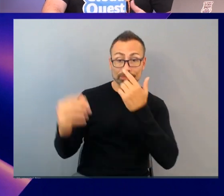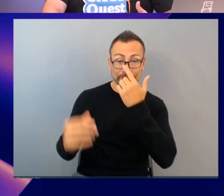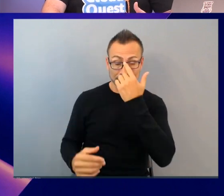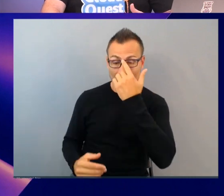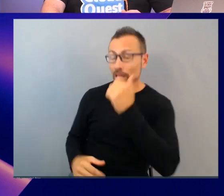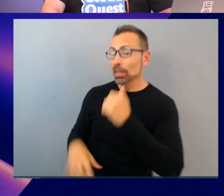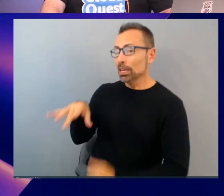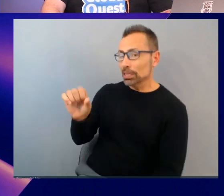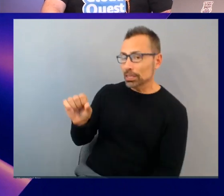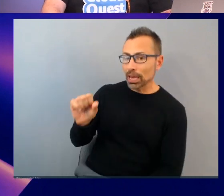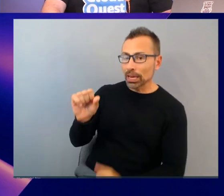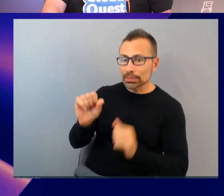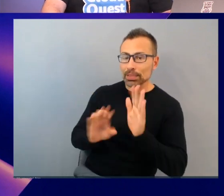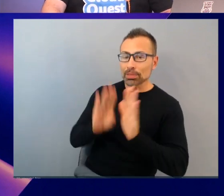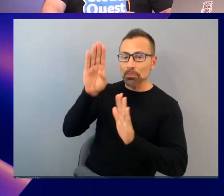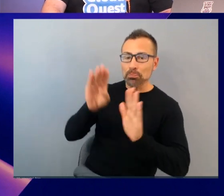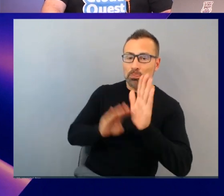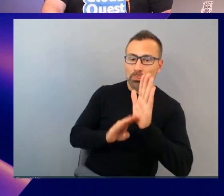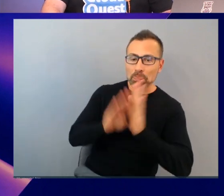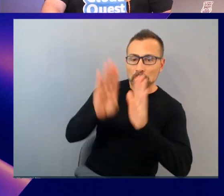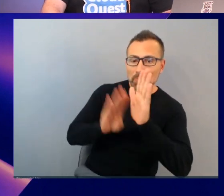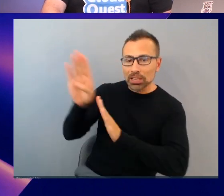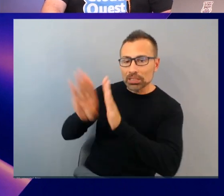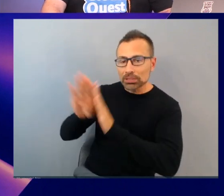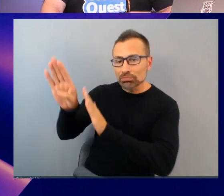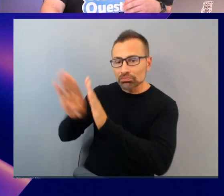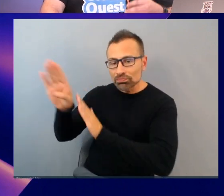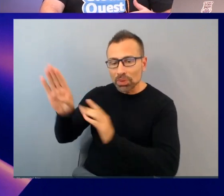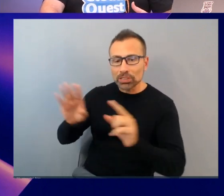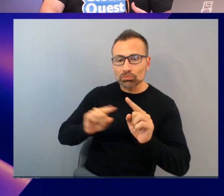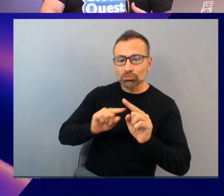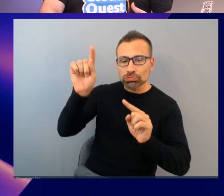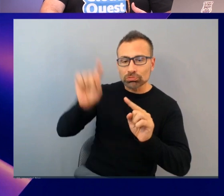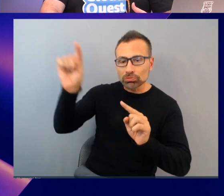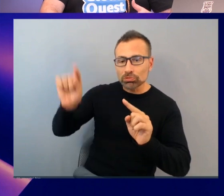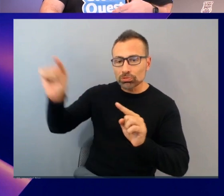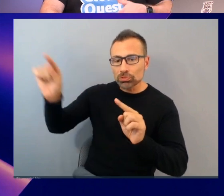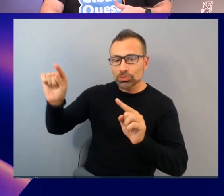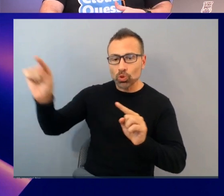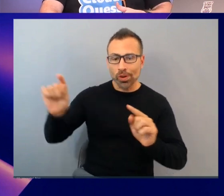Exactly, right? - And how to meet that capacity change. - Yeah. So, you can explore video concepts.